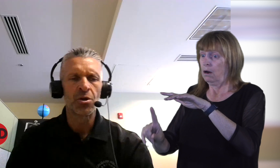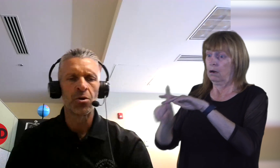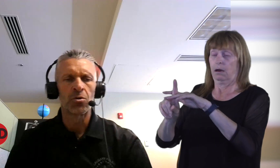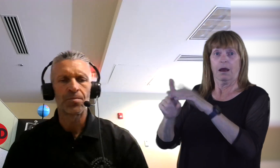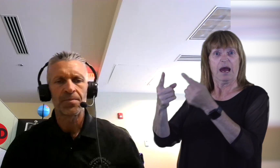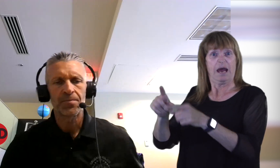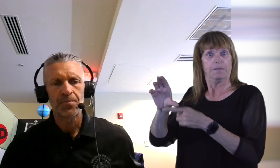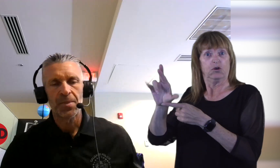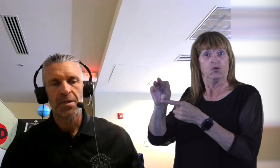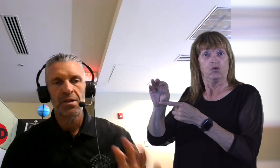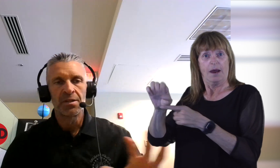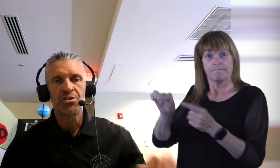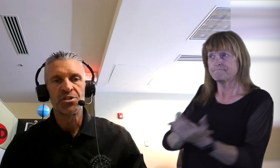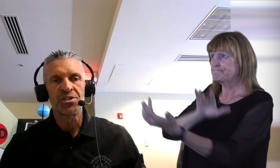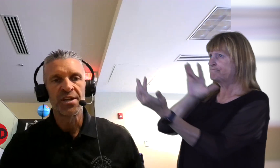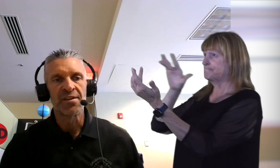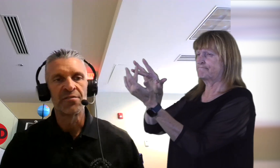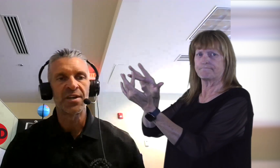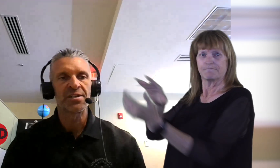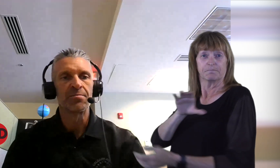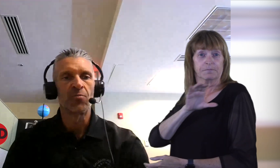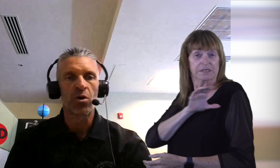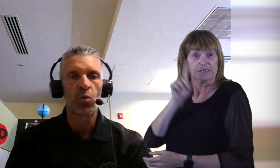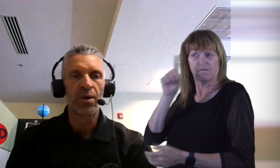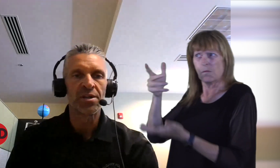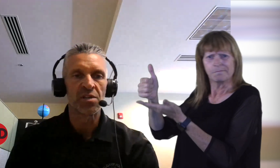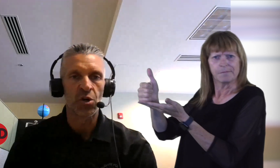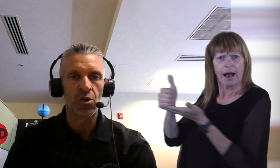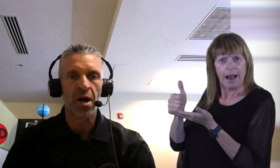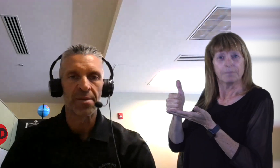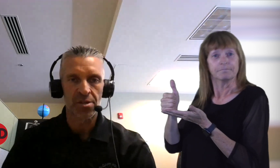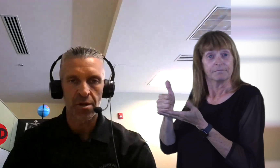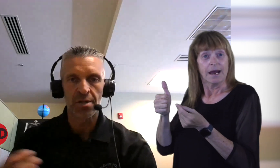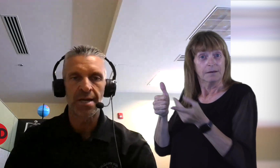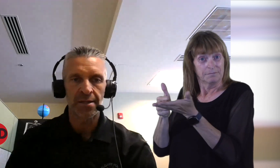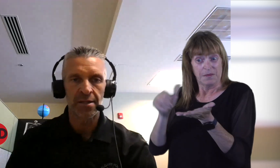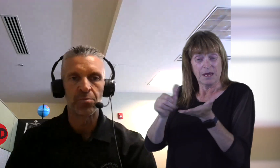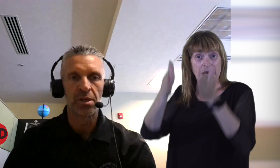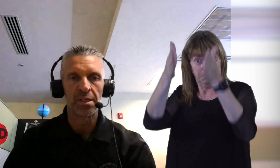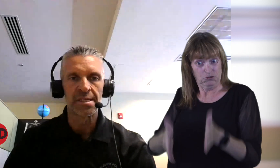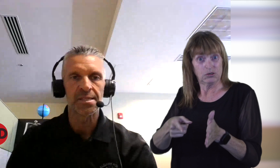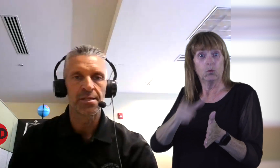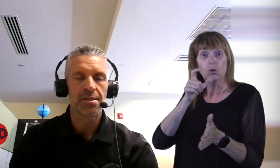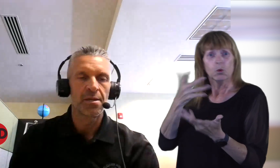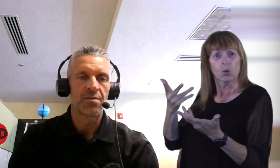Let's just say a victim or witness of a crime has contacted police